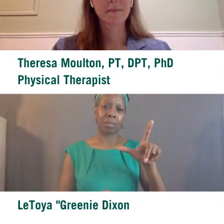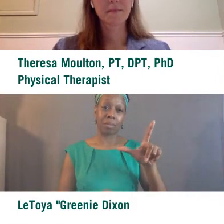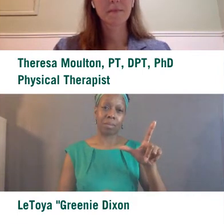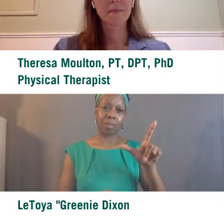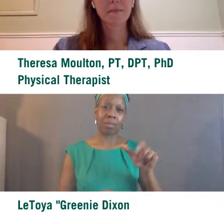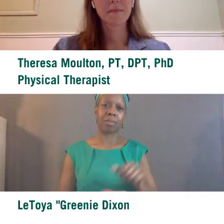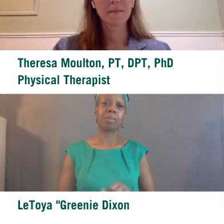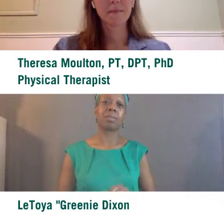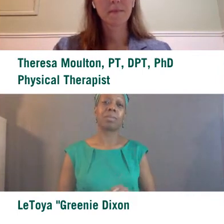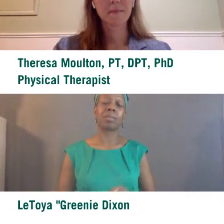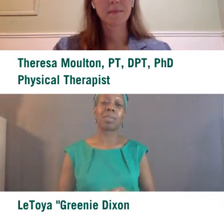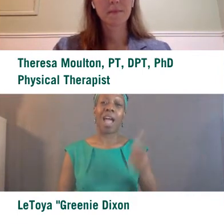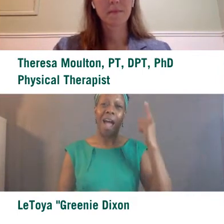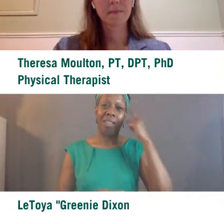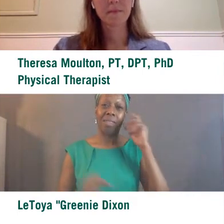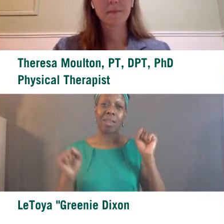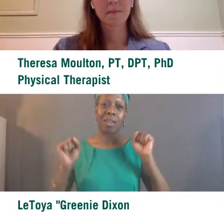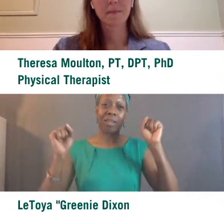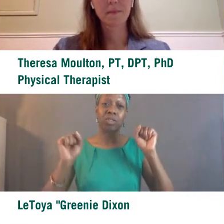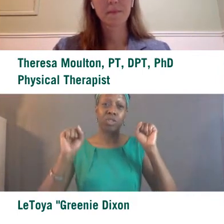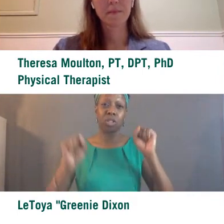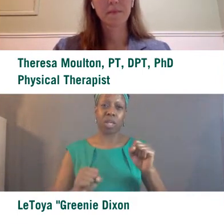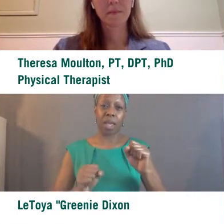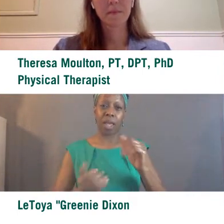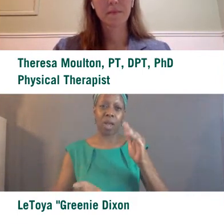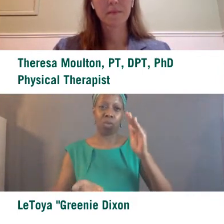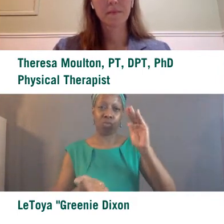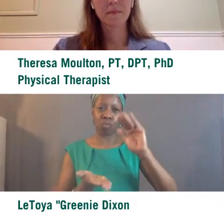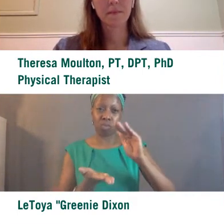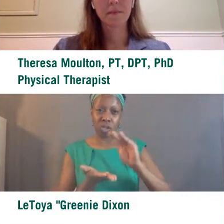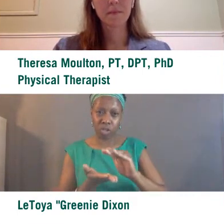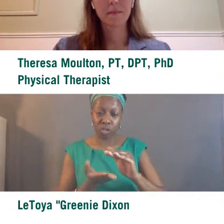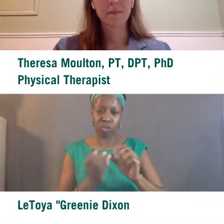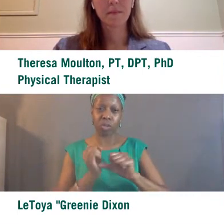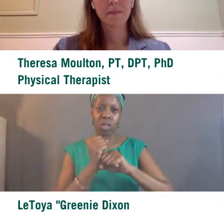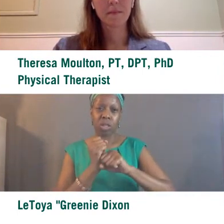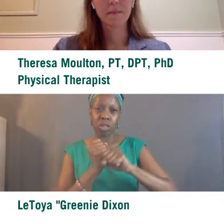And can improve the reactivity of the muscle.